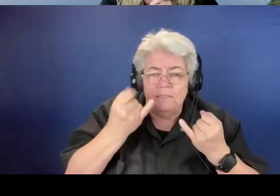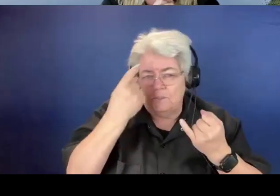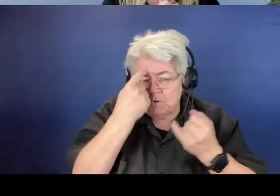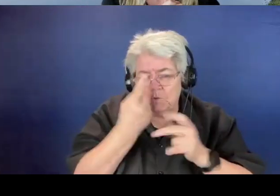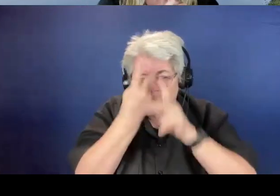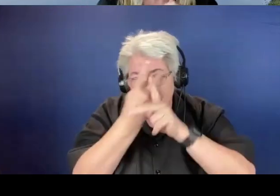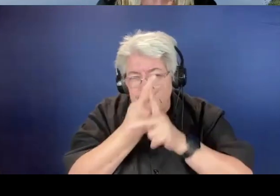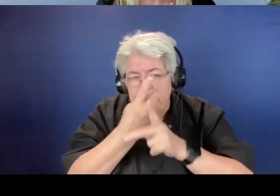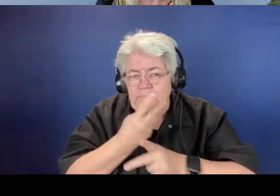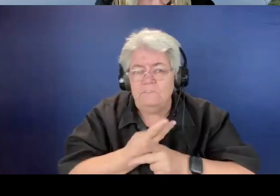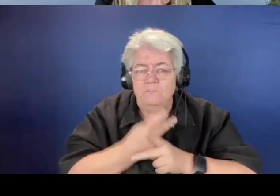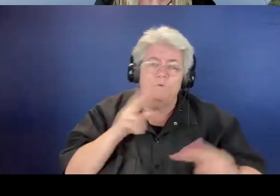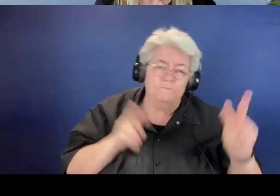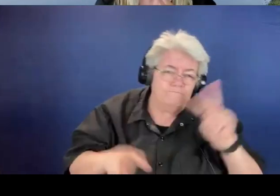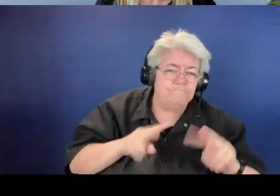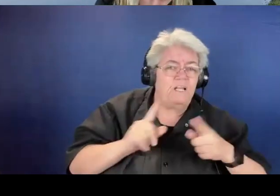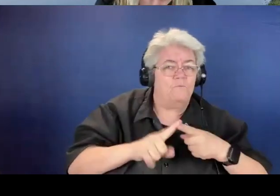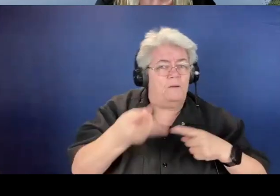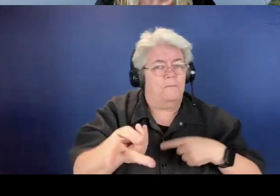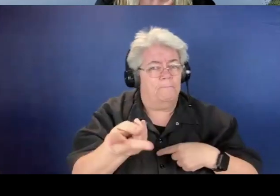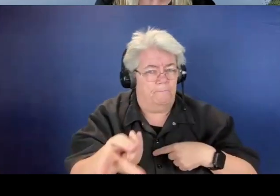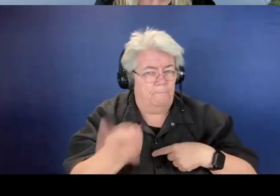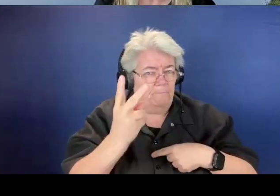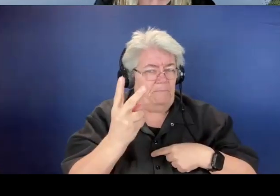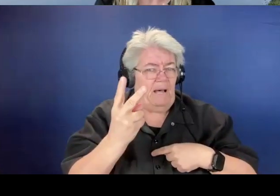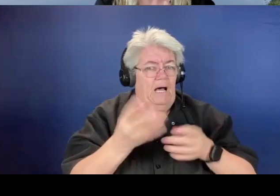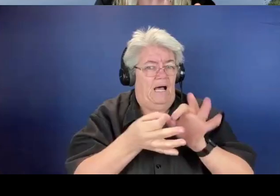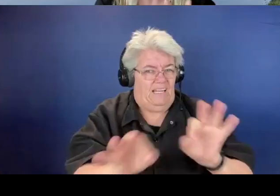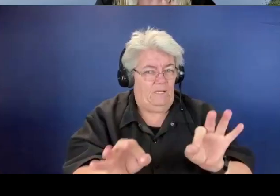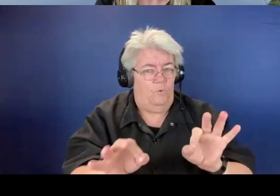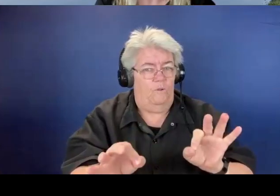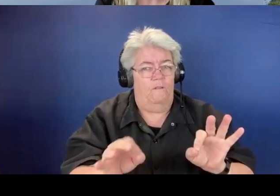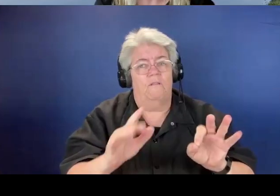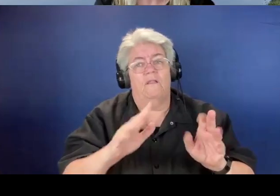we're looking at bilingualism so really the definition for us is the ability to